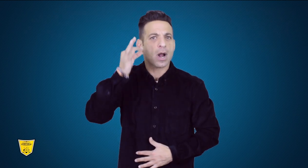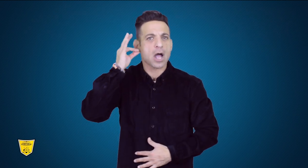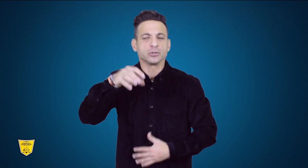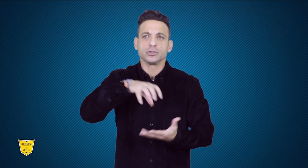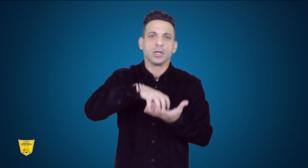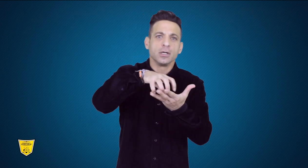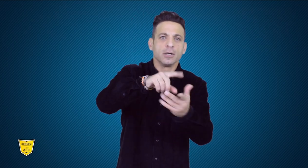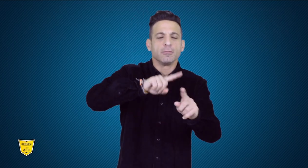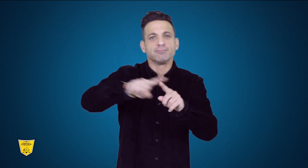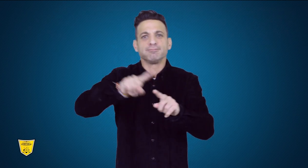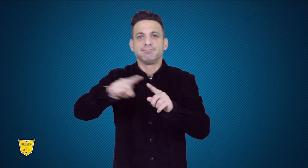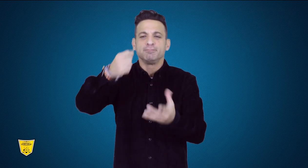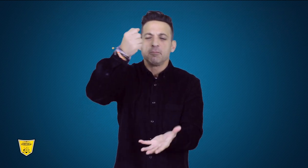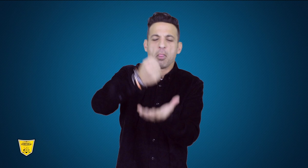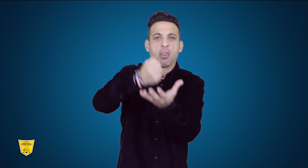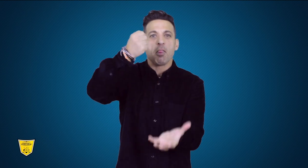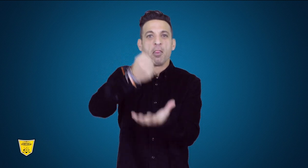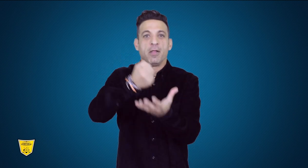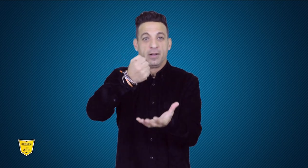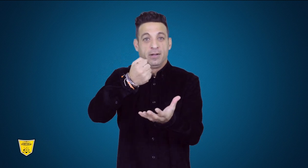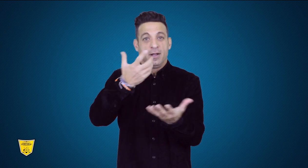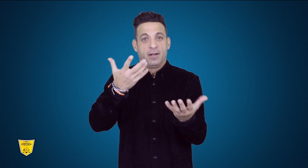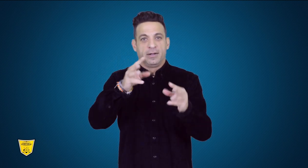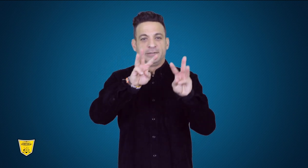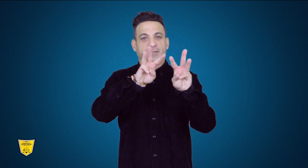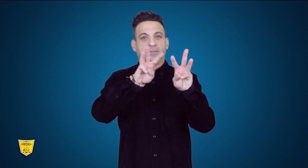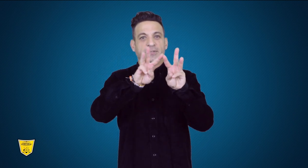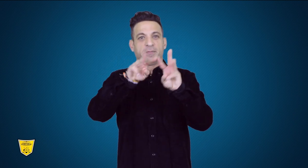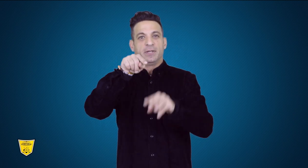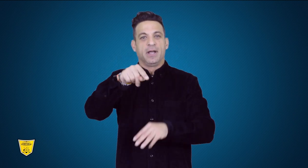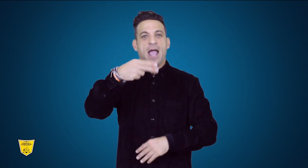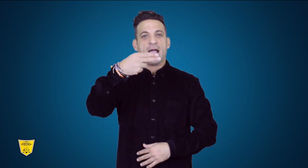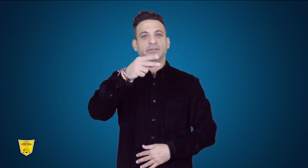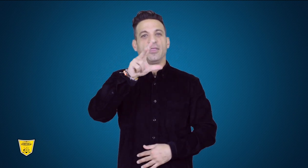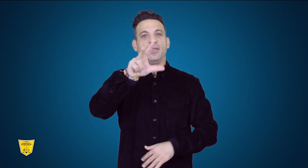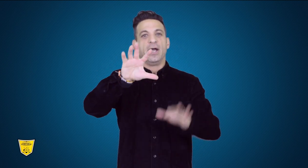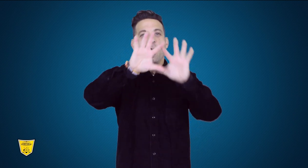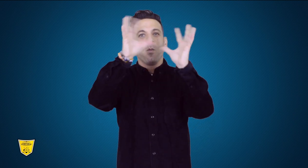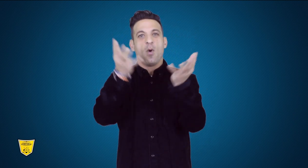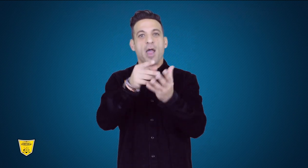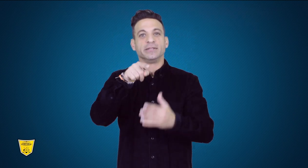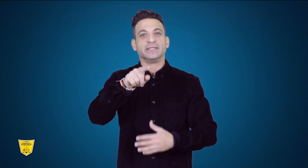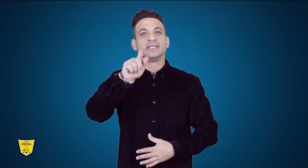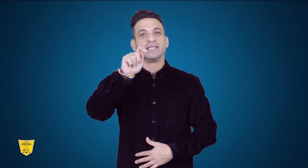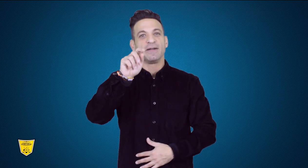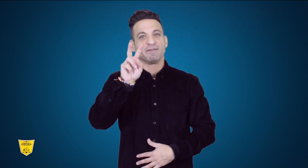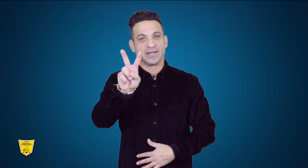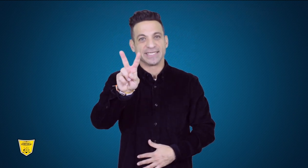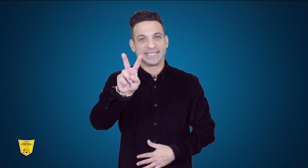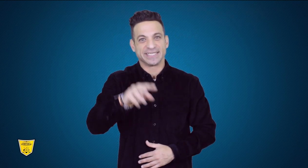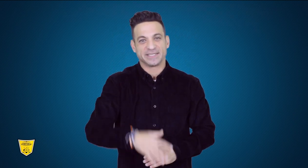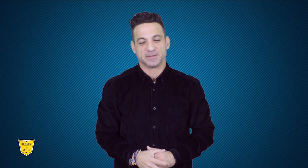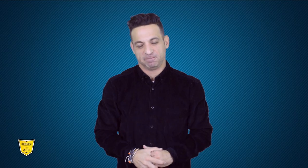we welcome your donations through www.h3world.tv